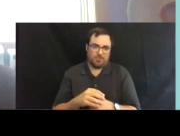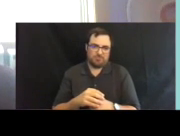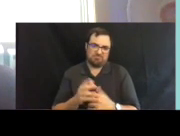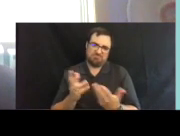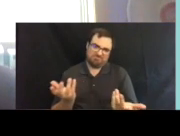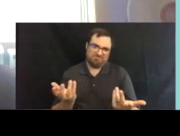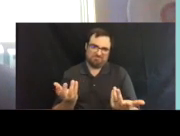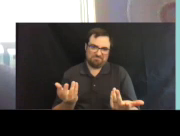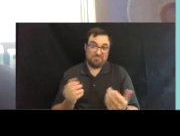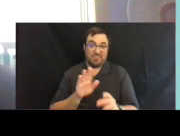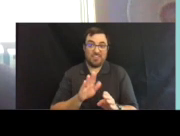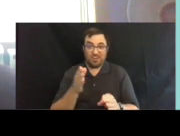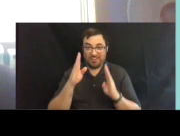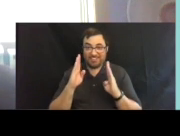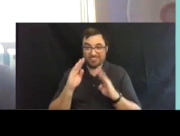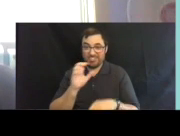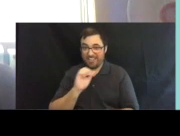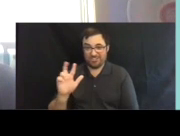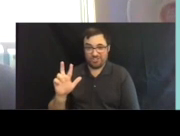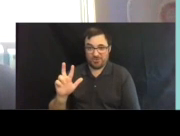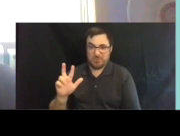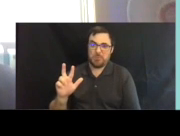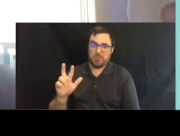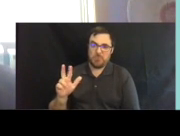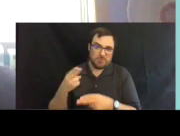last at age three- three and a half more than that. So I